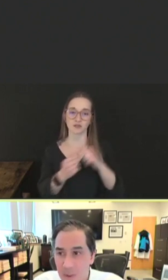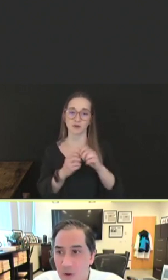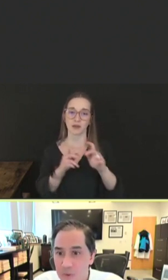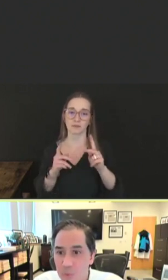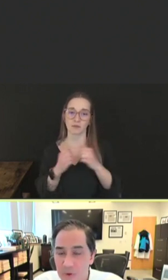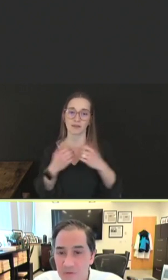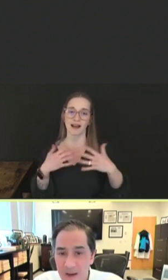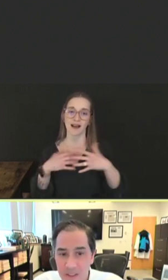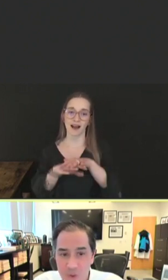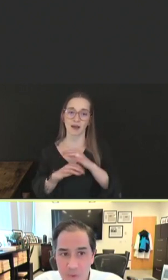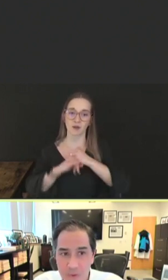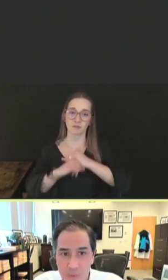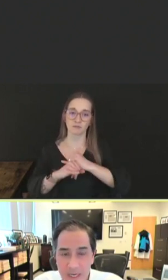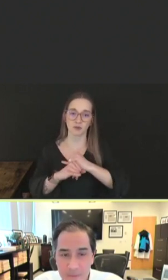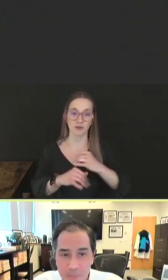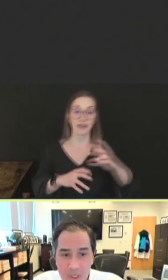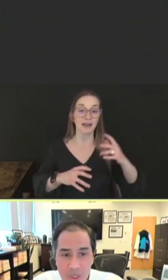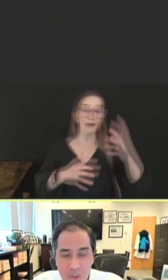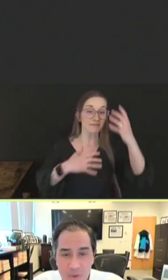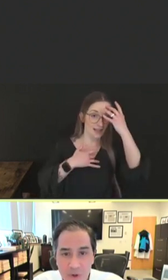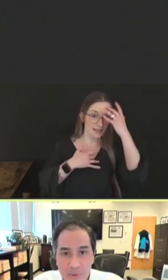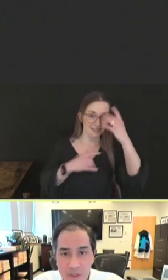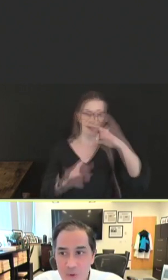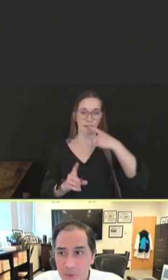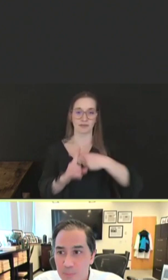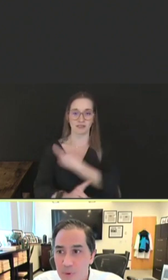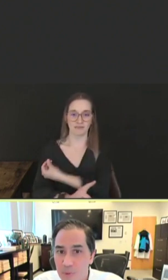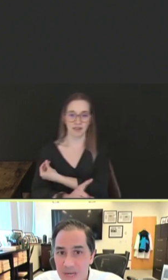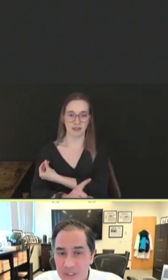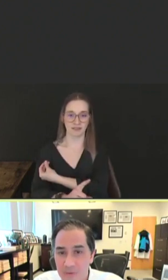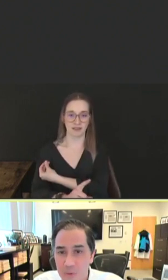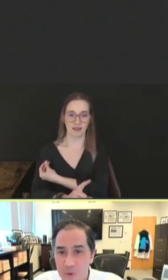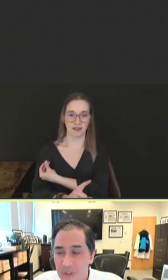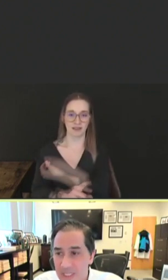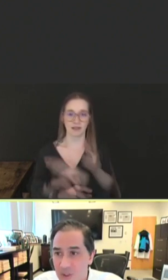that also were infected shown on the right. So there appears to be progressive neutralization